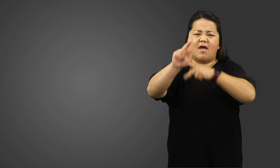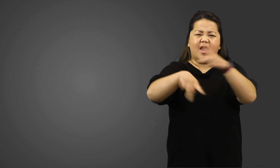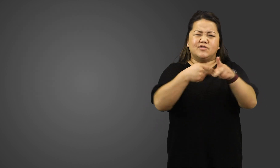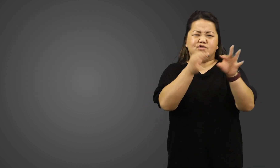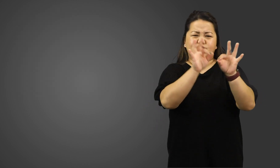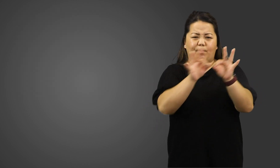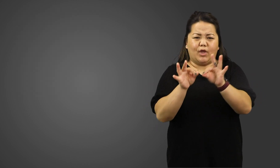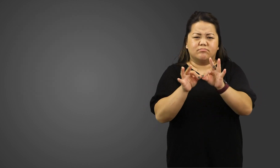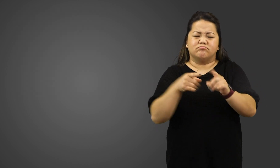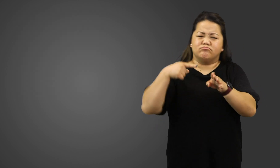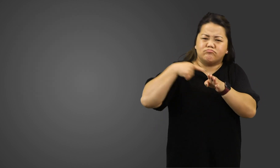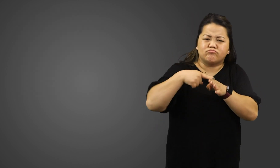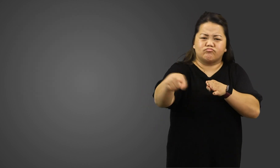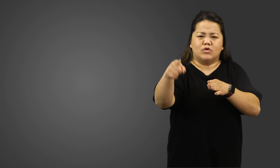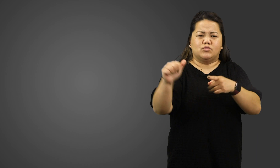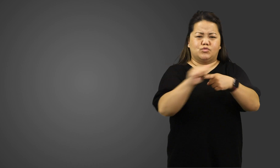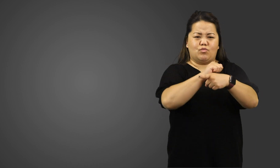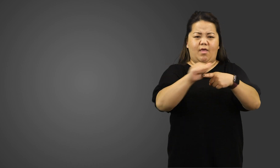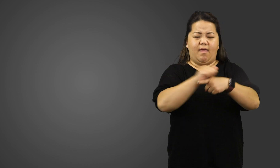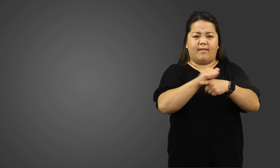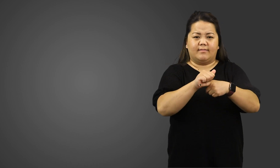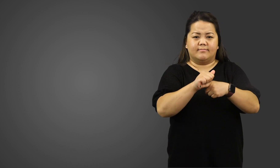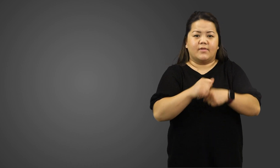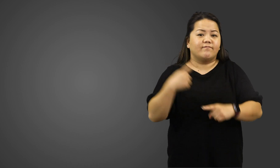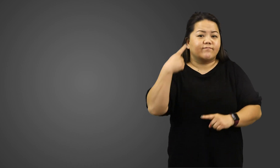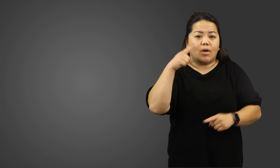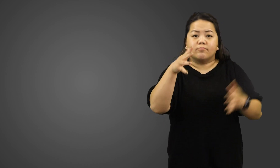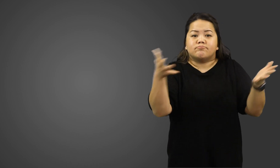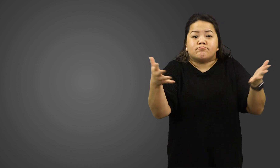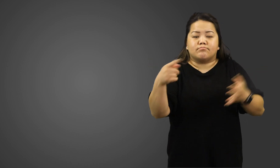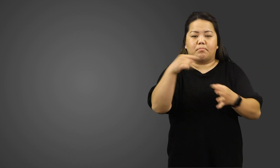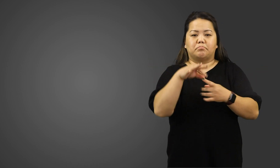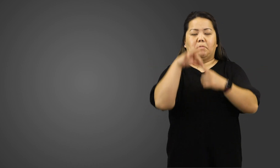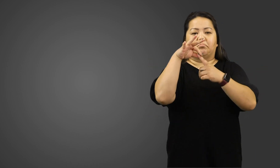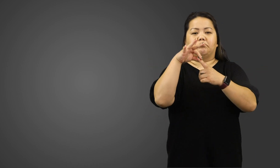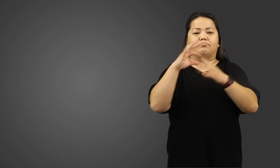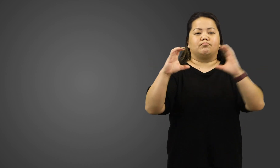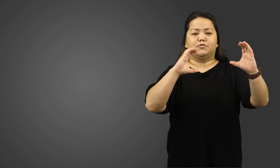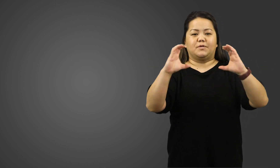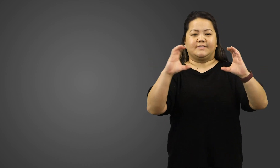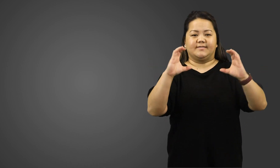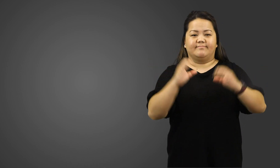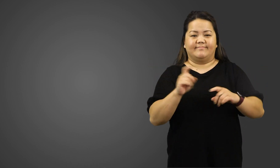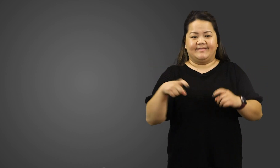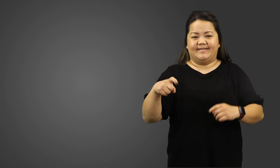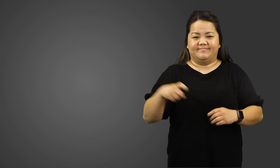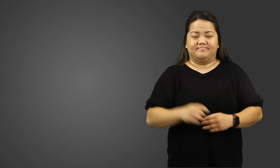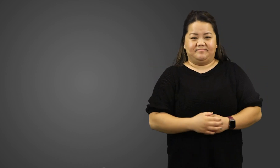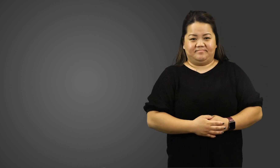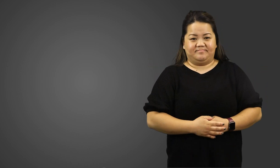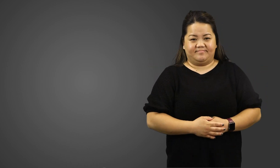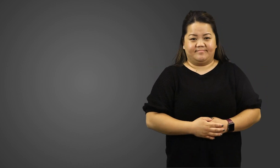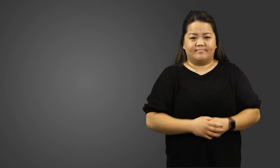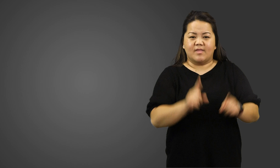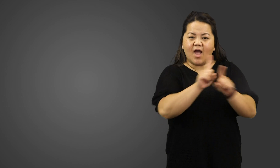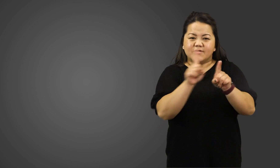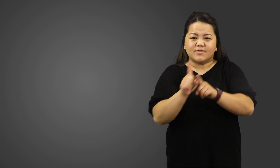There are different types of interpreters who have special training to support unique communication needs.